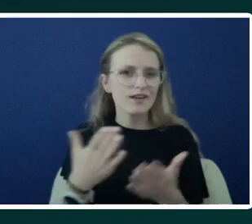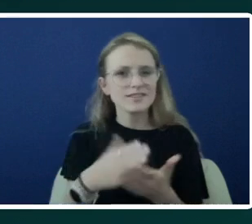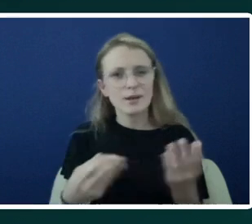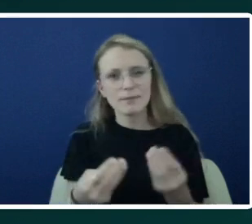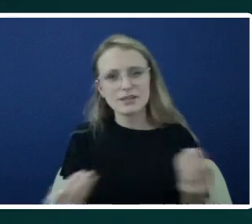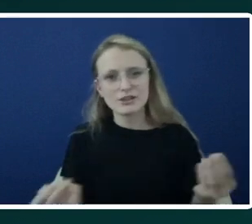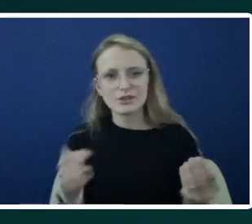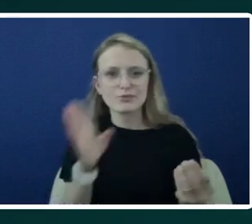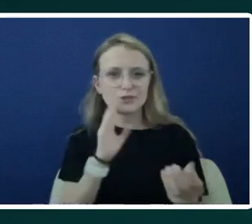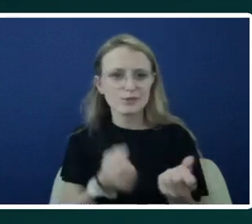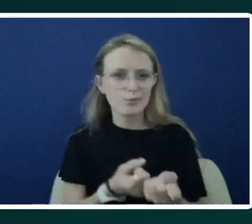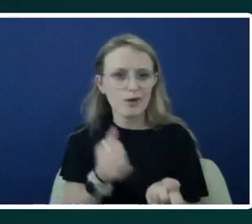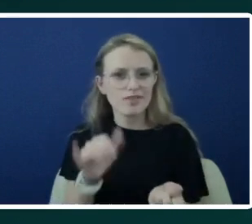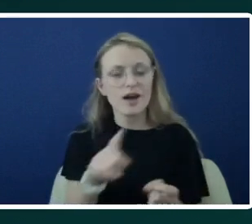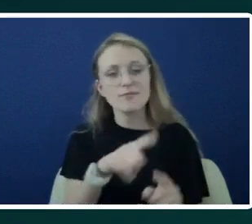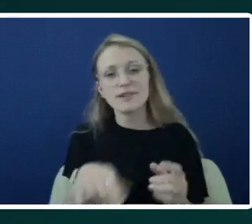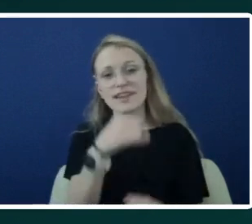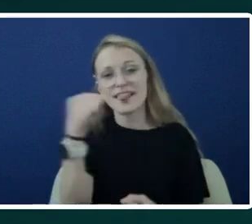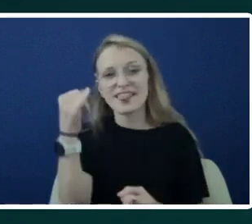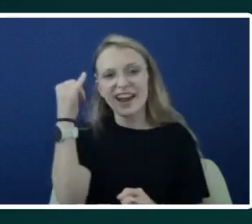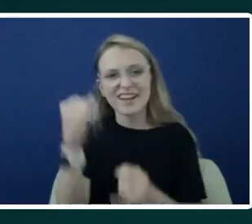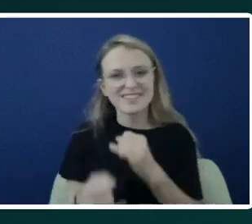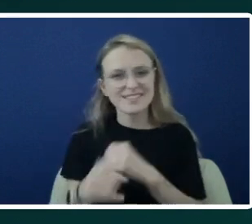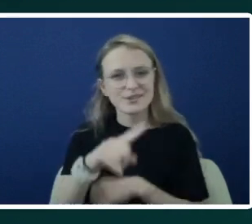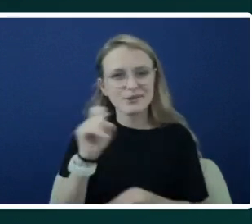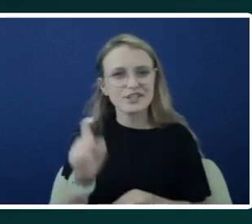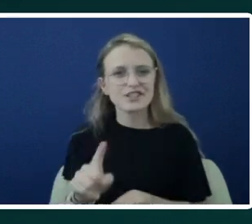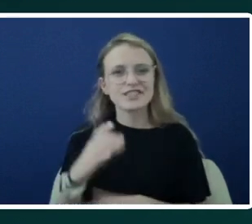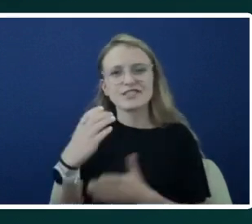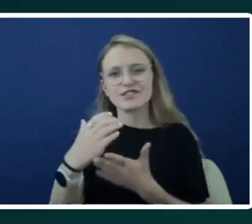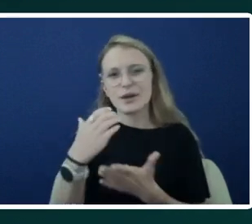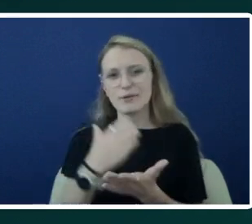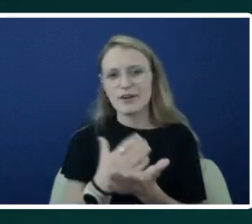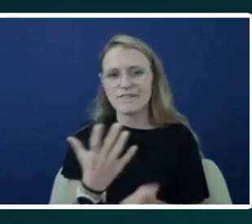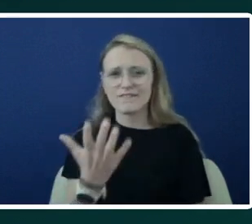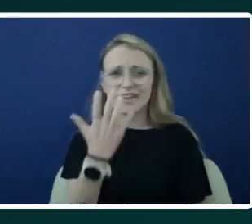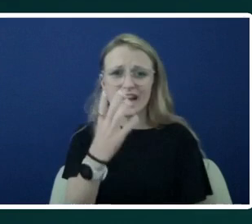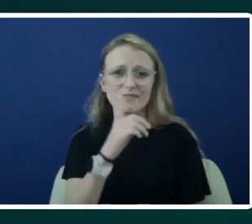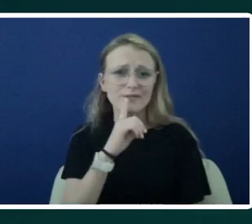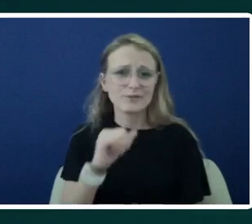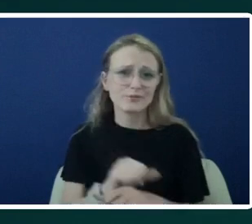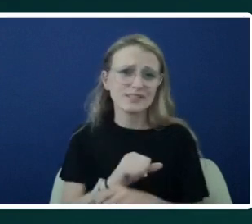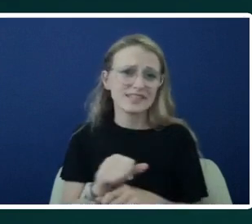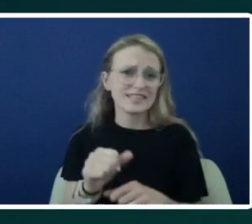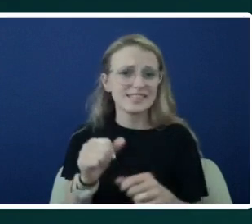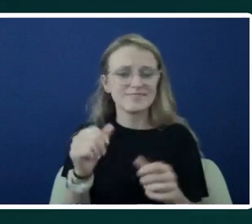The last question this Chapter 5, is just a really quick think about, what do we